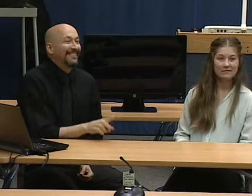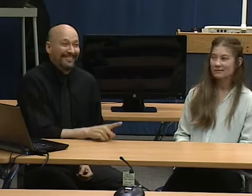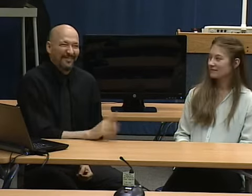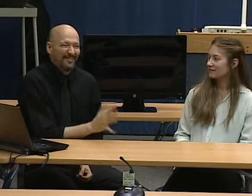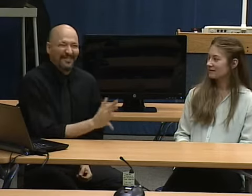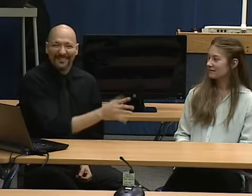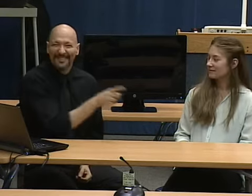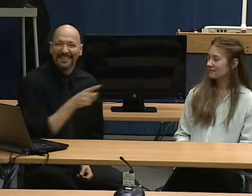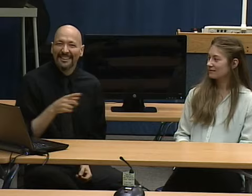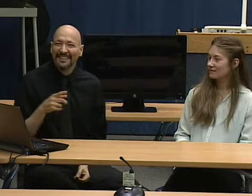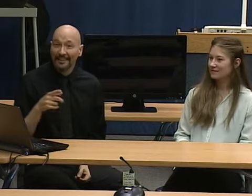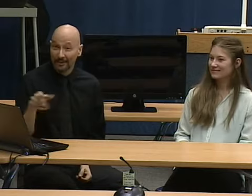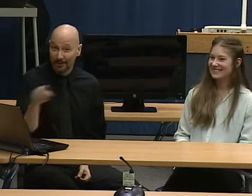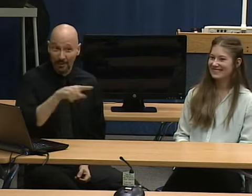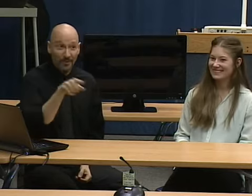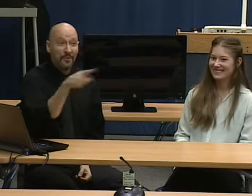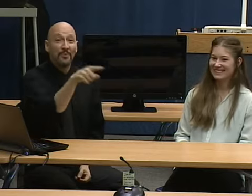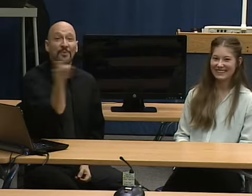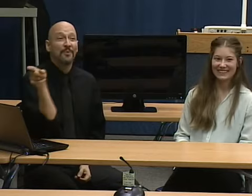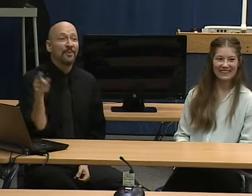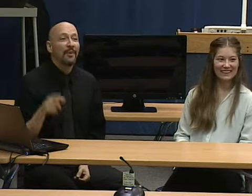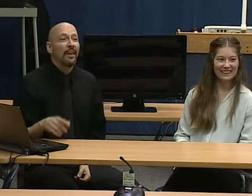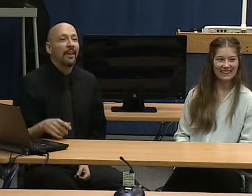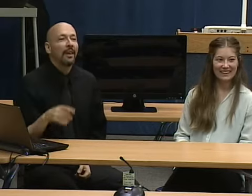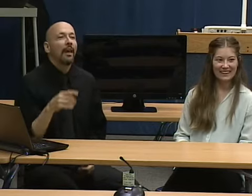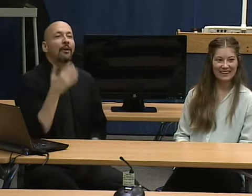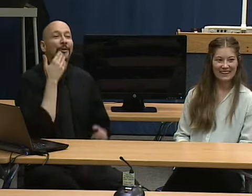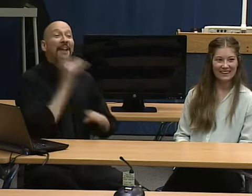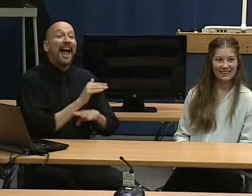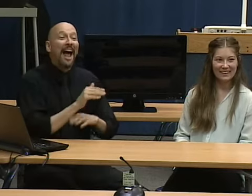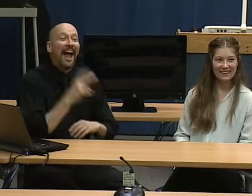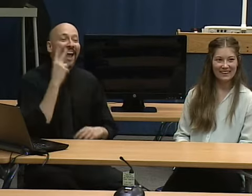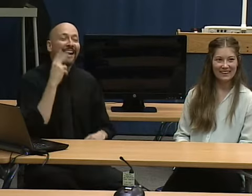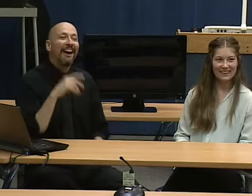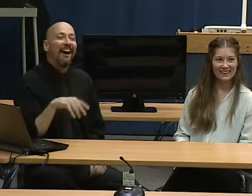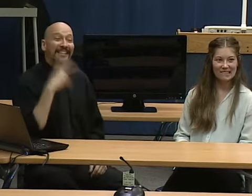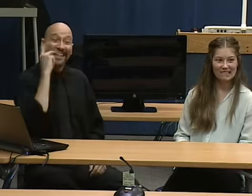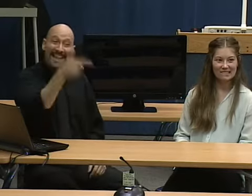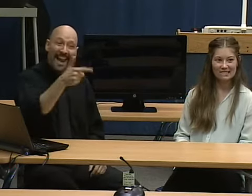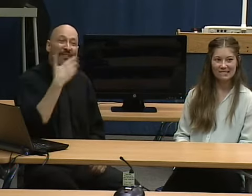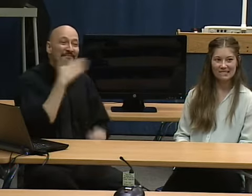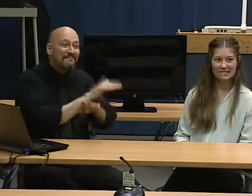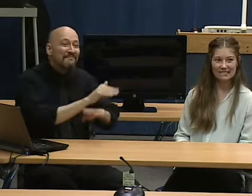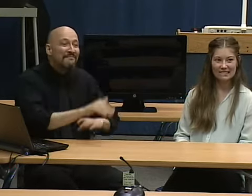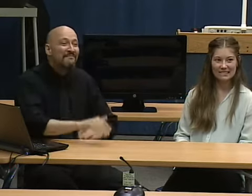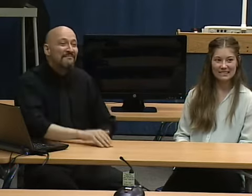Nope, stop. Not you. Any of you others. "Good night! See you later. Good night!"